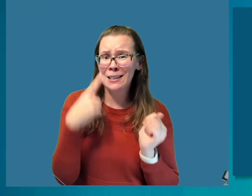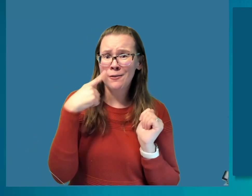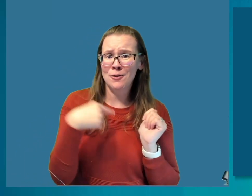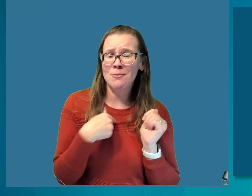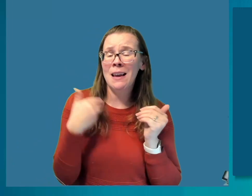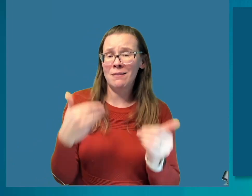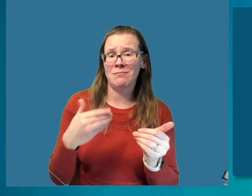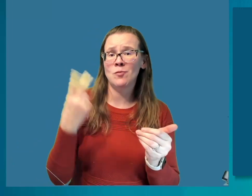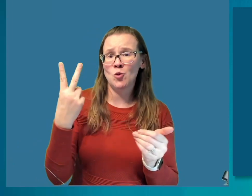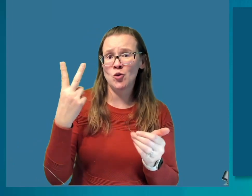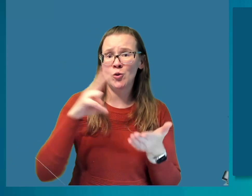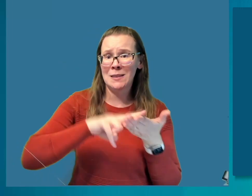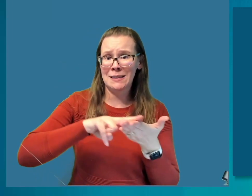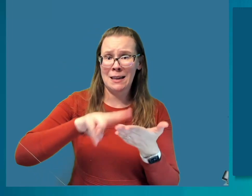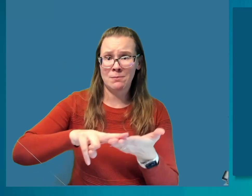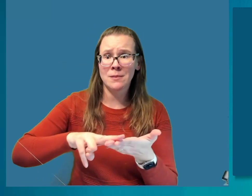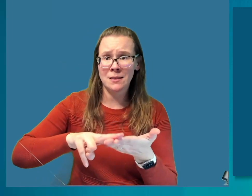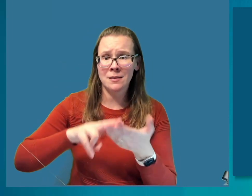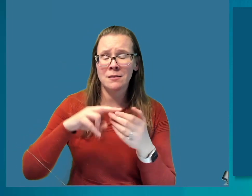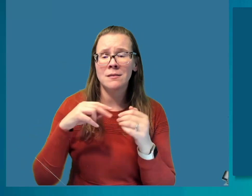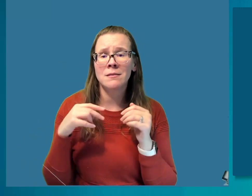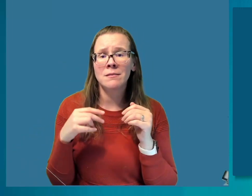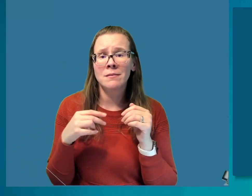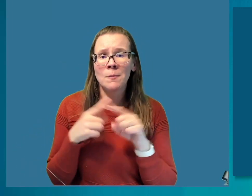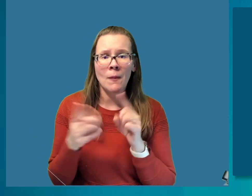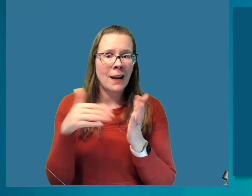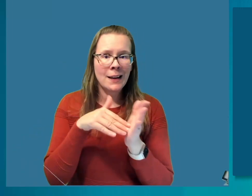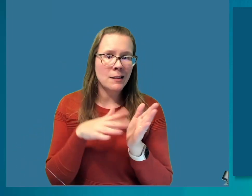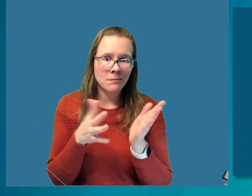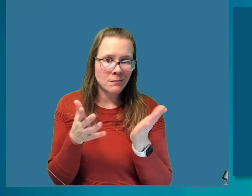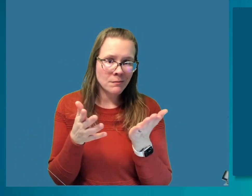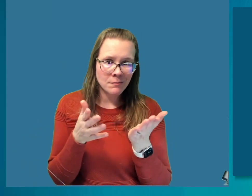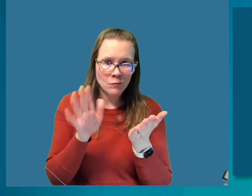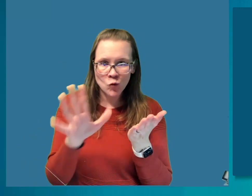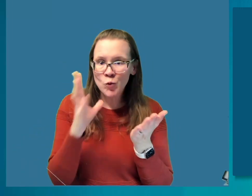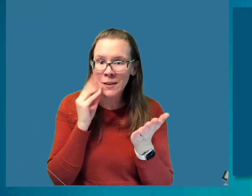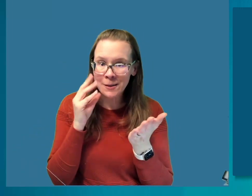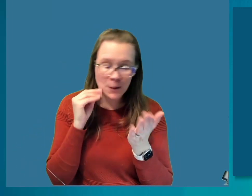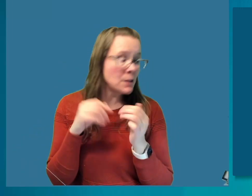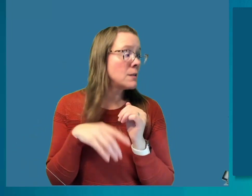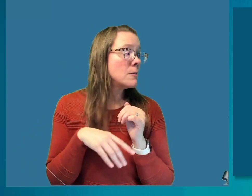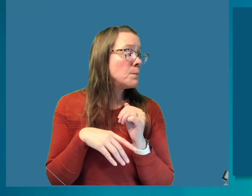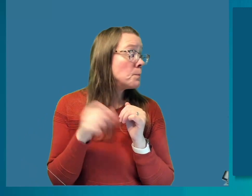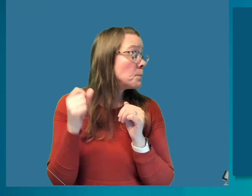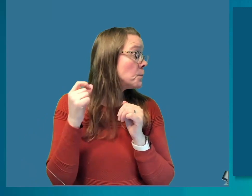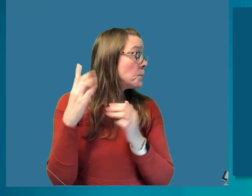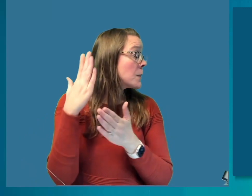stamps because I'm paranoid and want it to arrive quickly to the recipient, um. But,